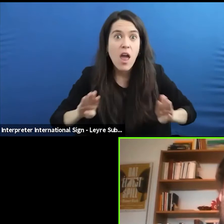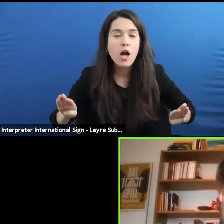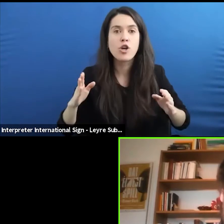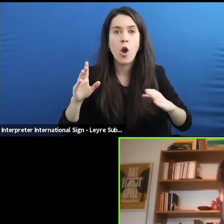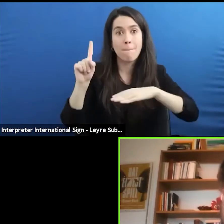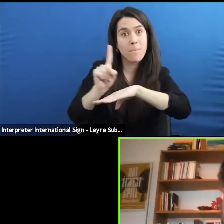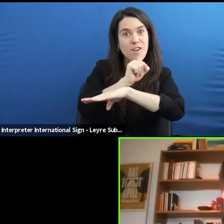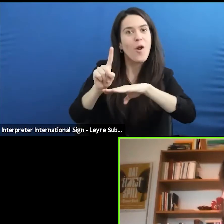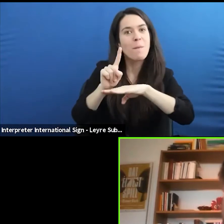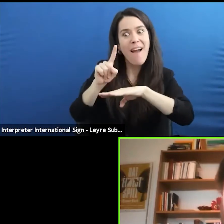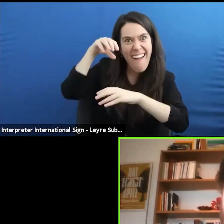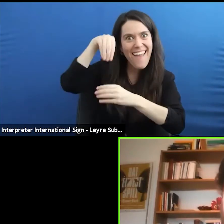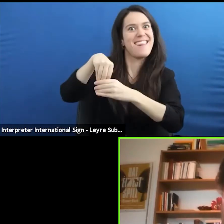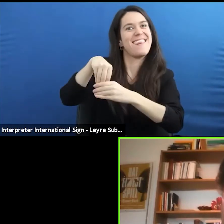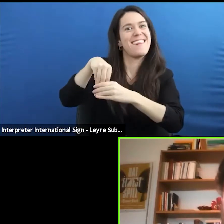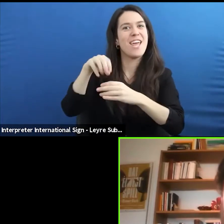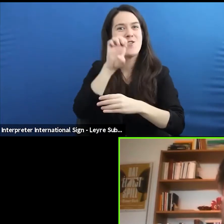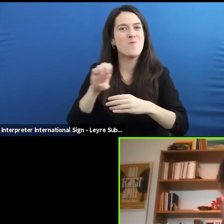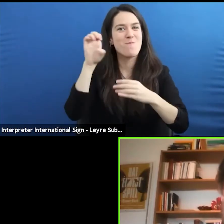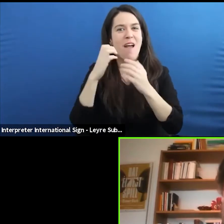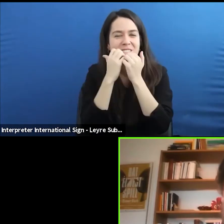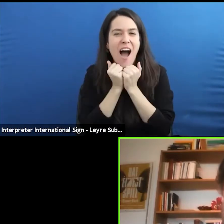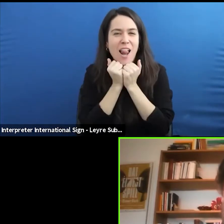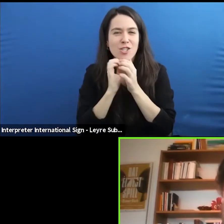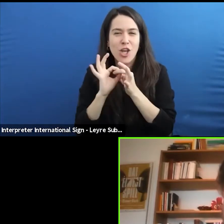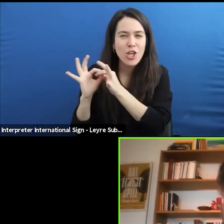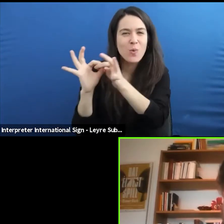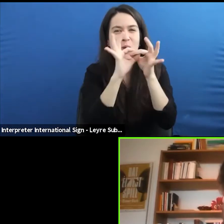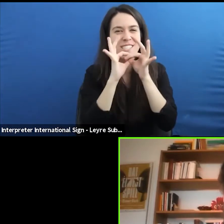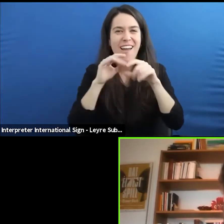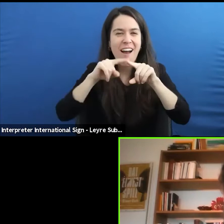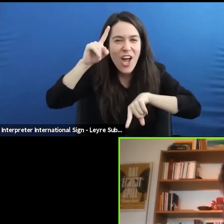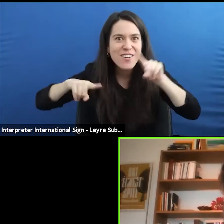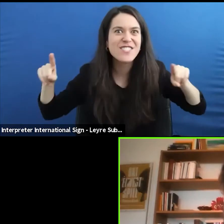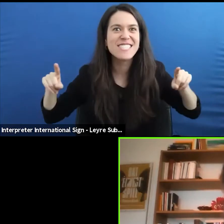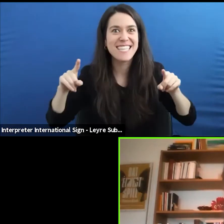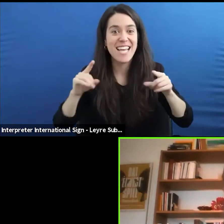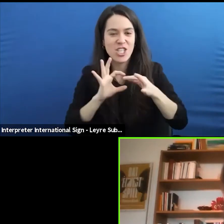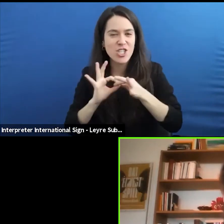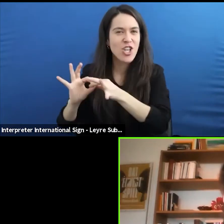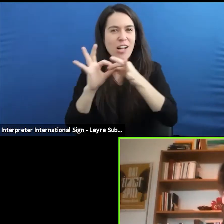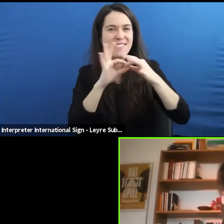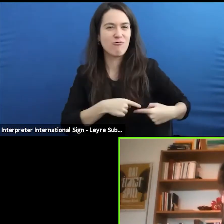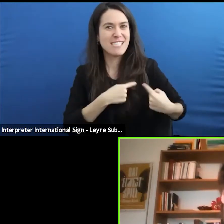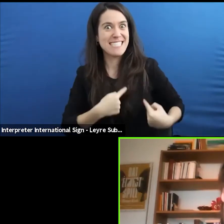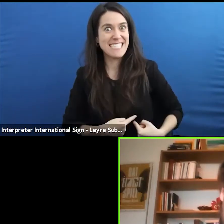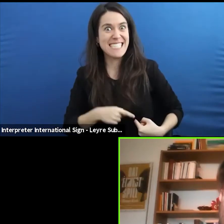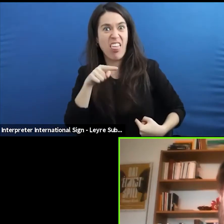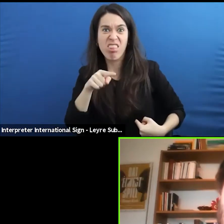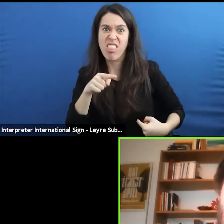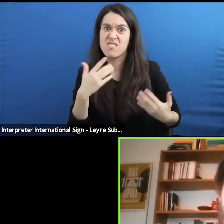values of unity and diversity, of solidarity, all values much needed in 2020 as the sector is